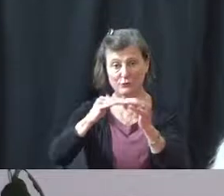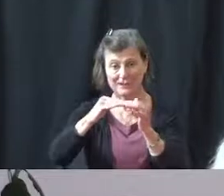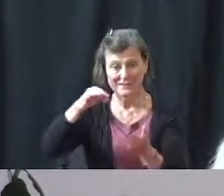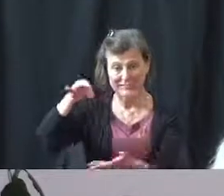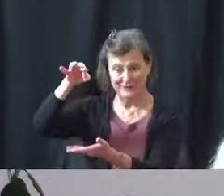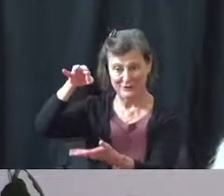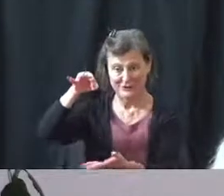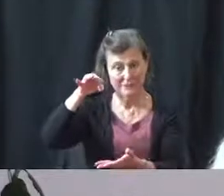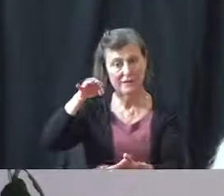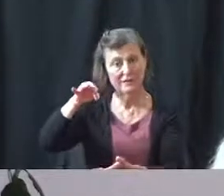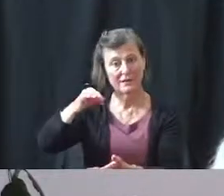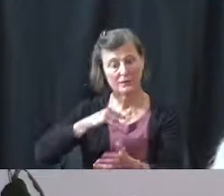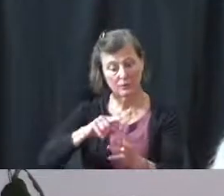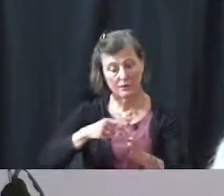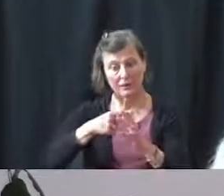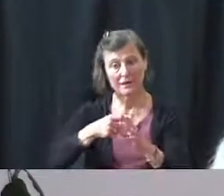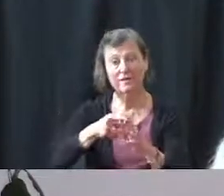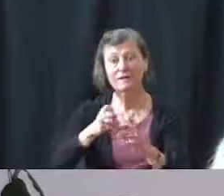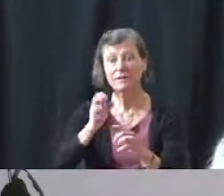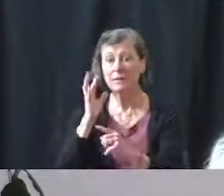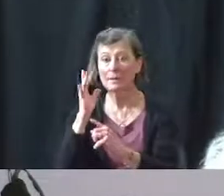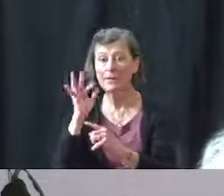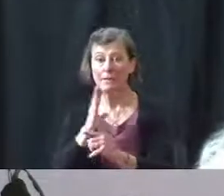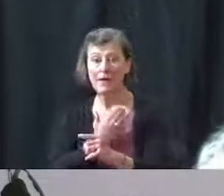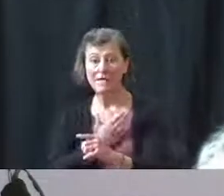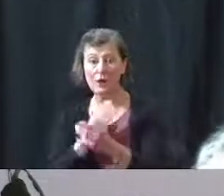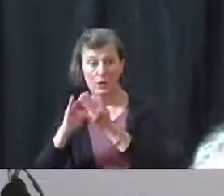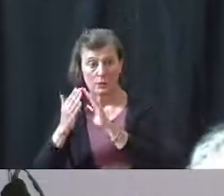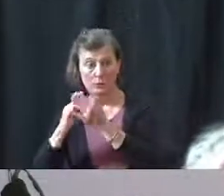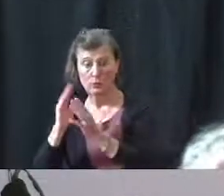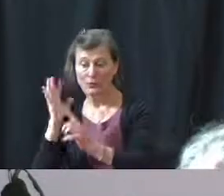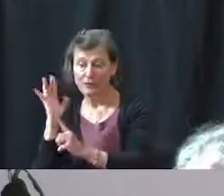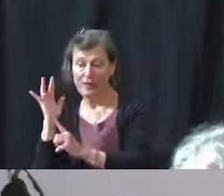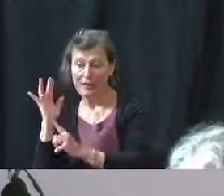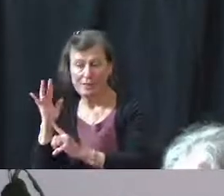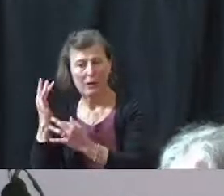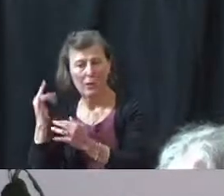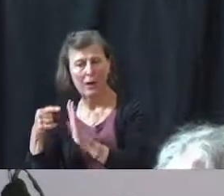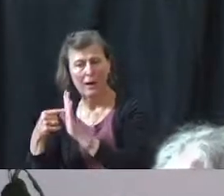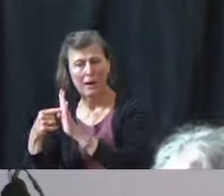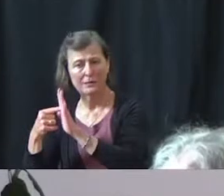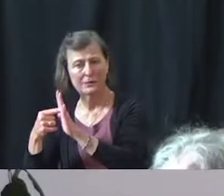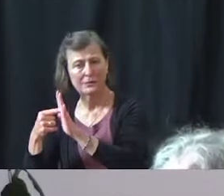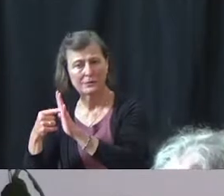We kindle this from the flame of our community chalice, as it symbolizes the carrying of